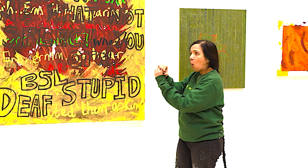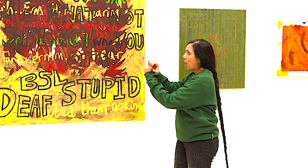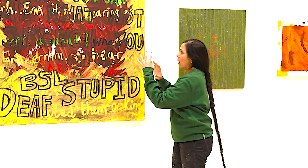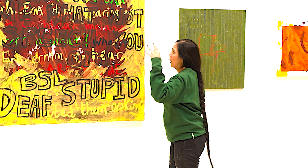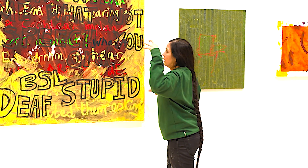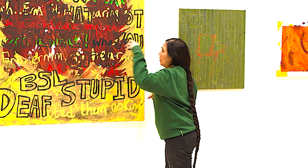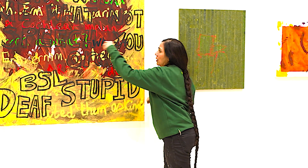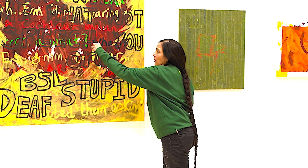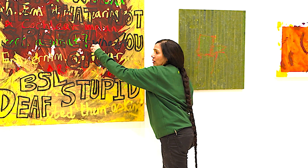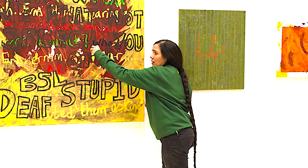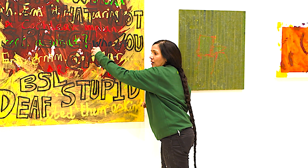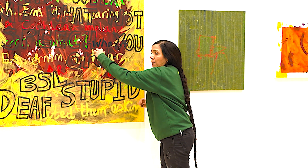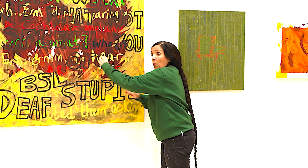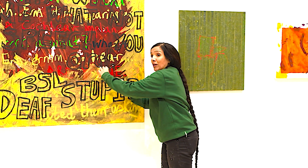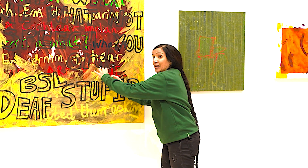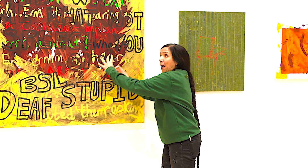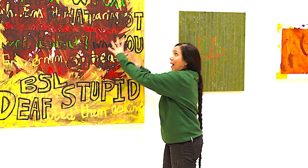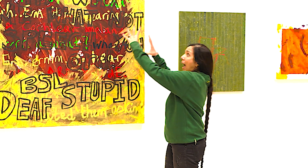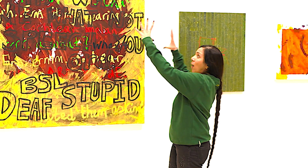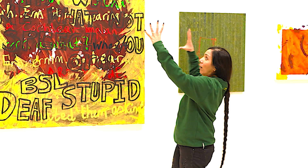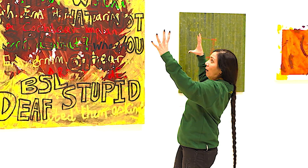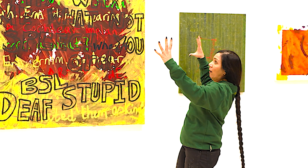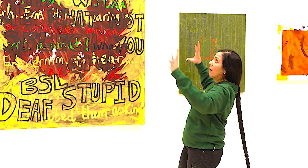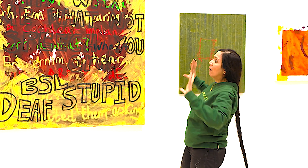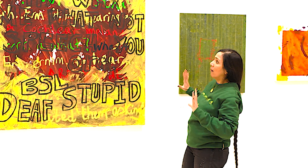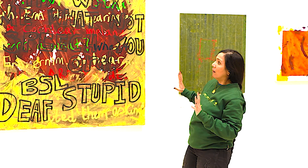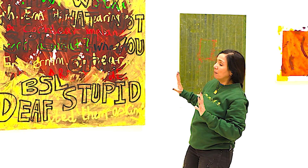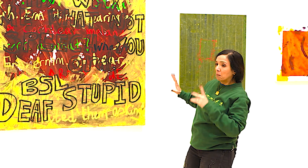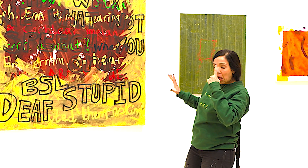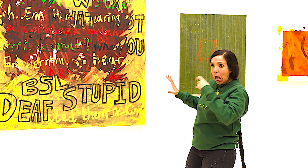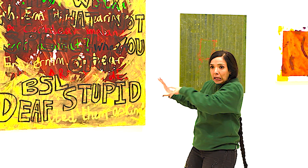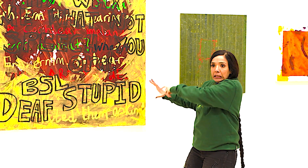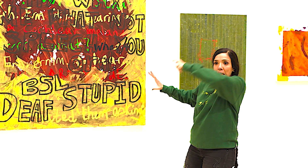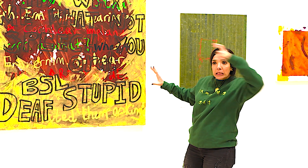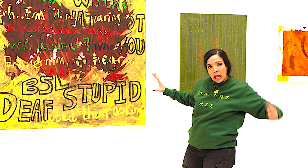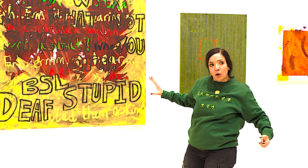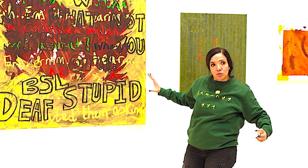and it felt like I was going into a chasm, a dark hole, but yet I would come out of the dark hole and the chasm